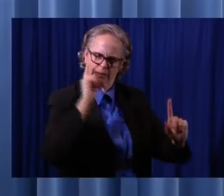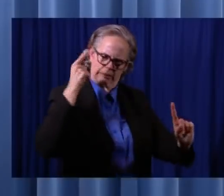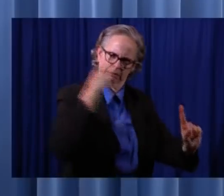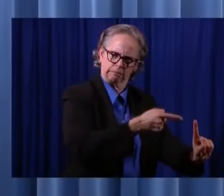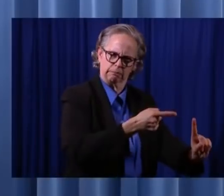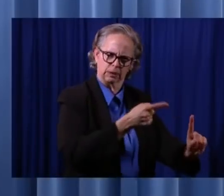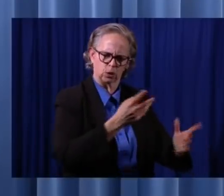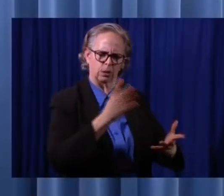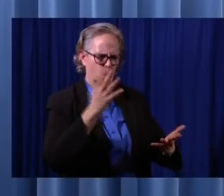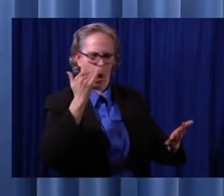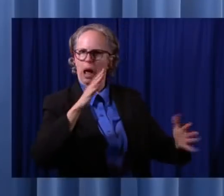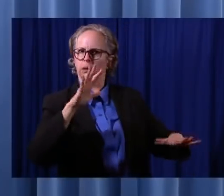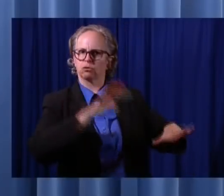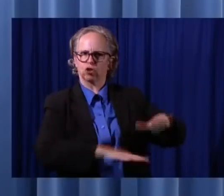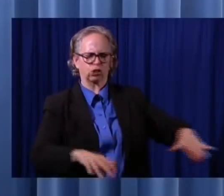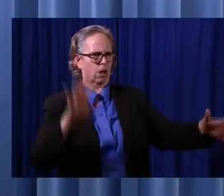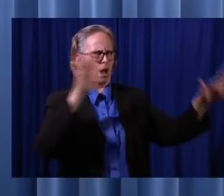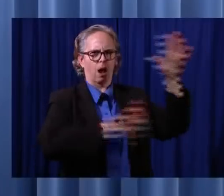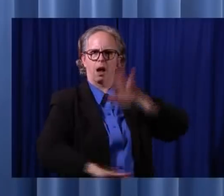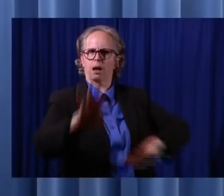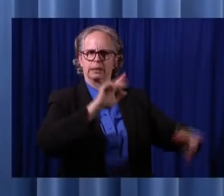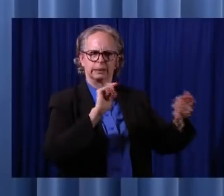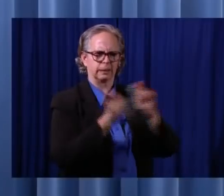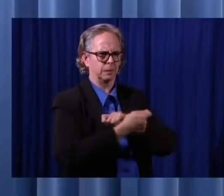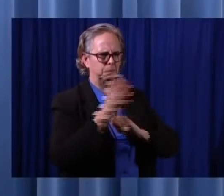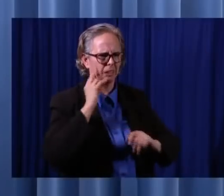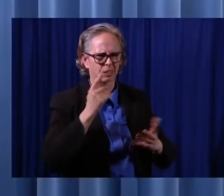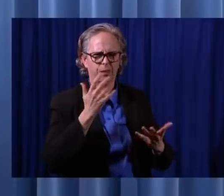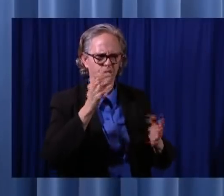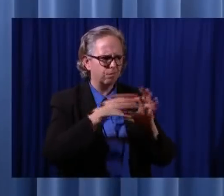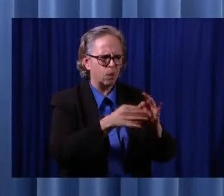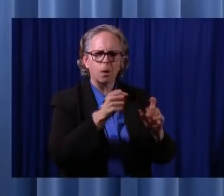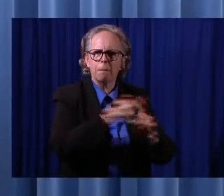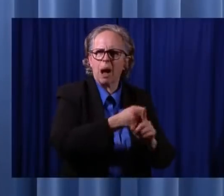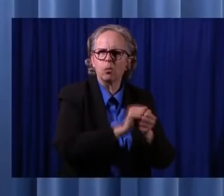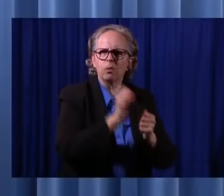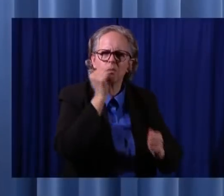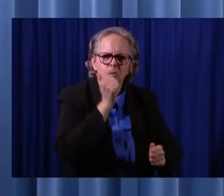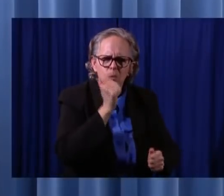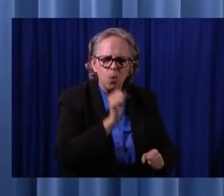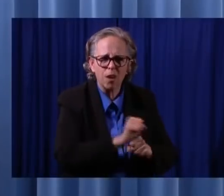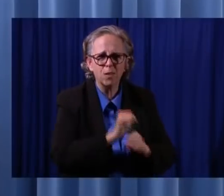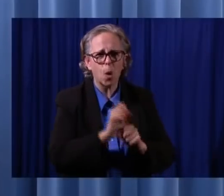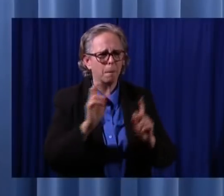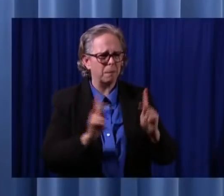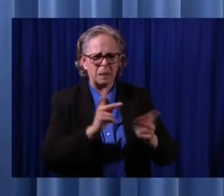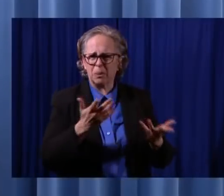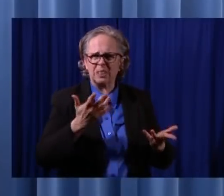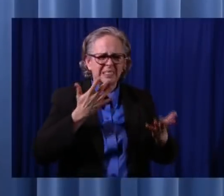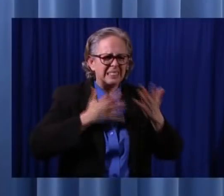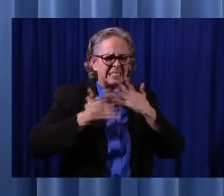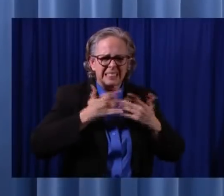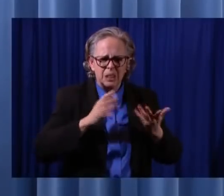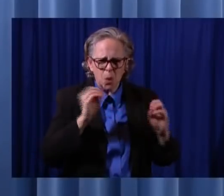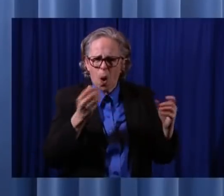TECHNOLOGICAL DEVICES, TABLETS FOR EXAM AND WIRELESS HOTSPOTS